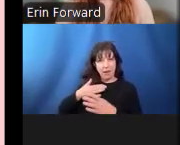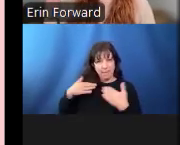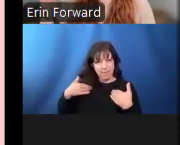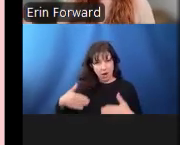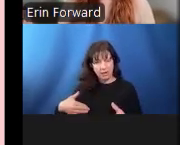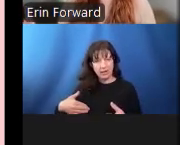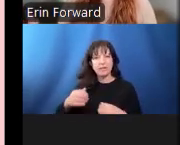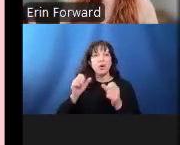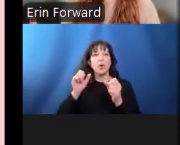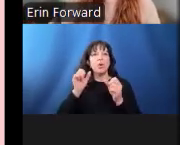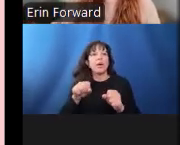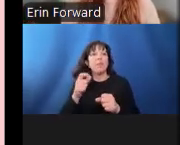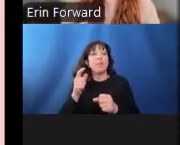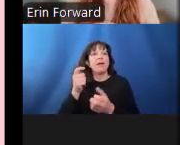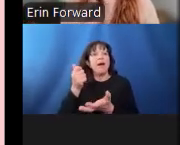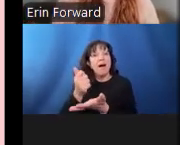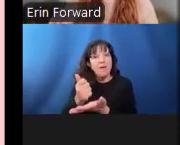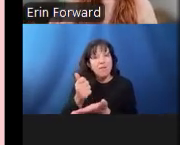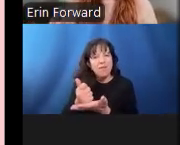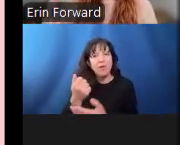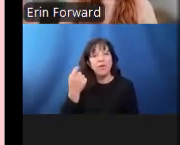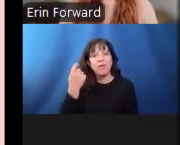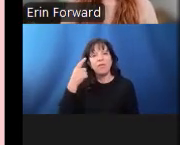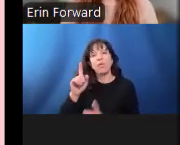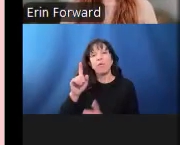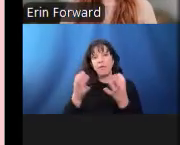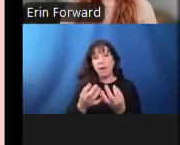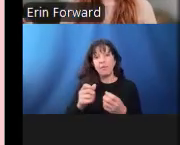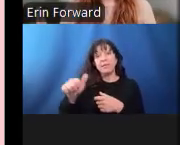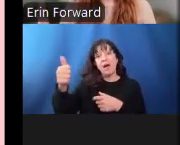be really helpful for families and other professionals to